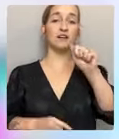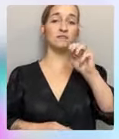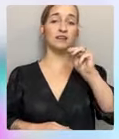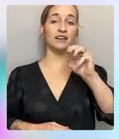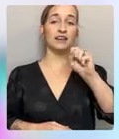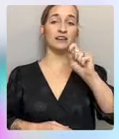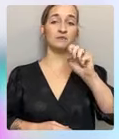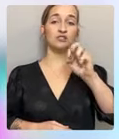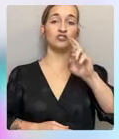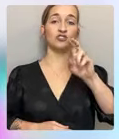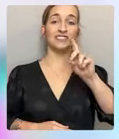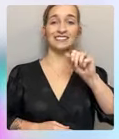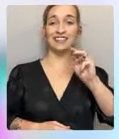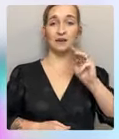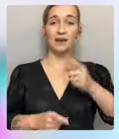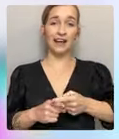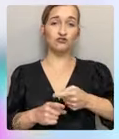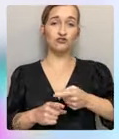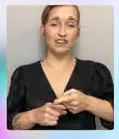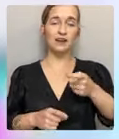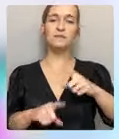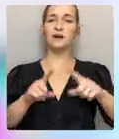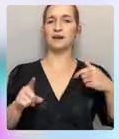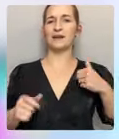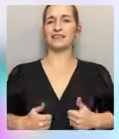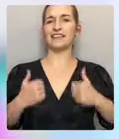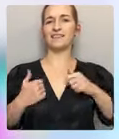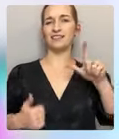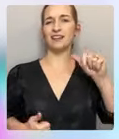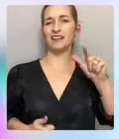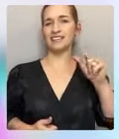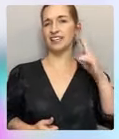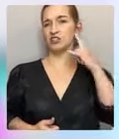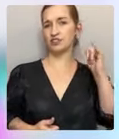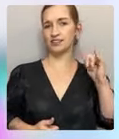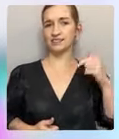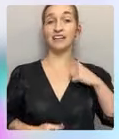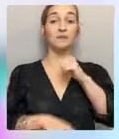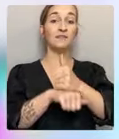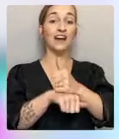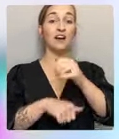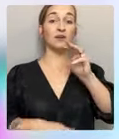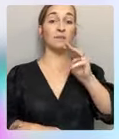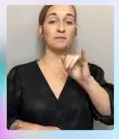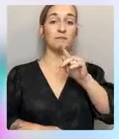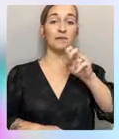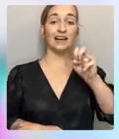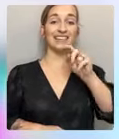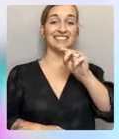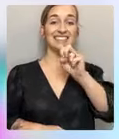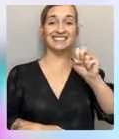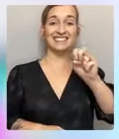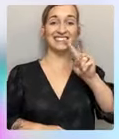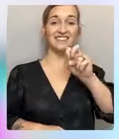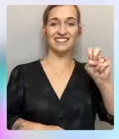I'm from Amsterdam, the Netherlands, but I live in Los Angeles. I'm the founder of MikeTeeVee,